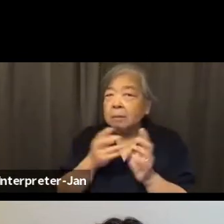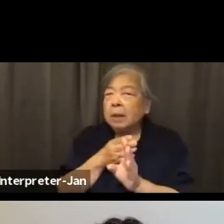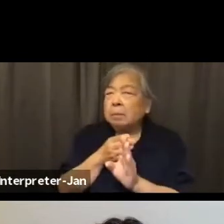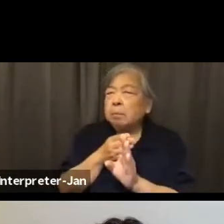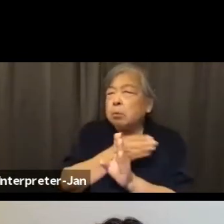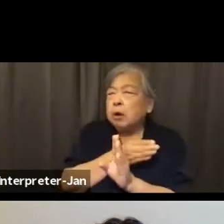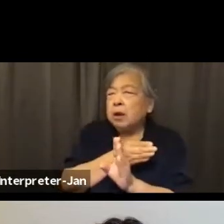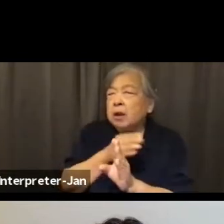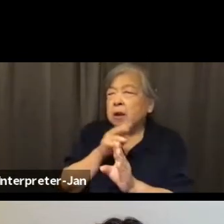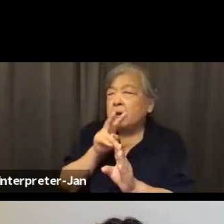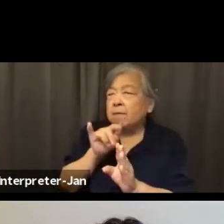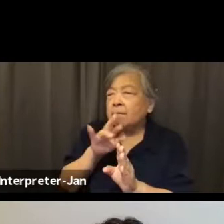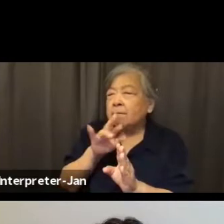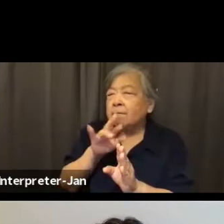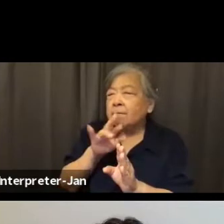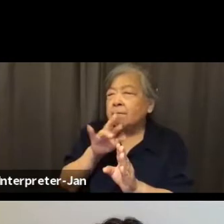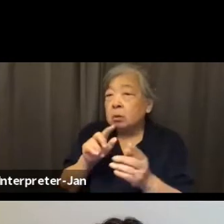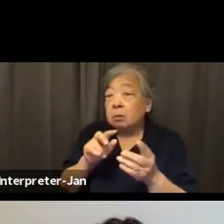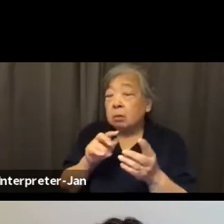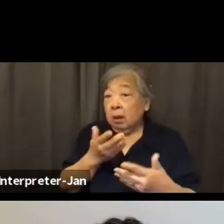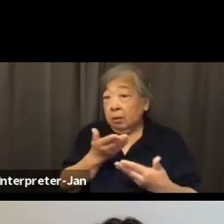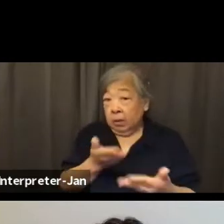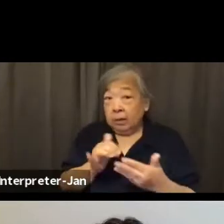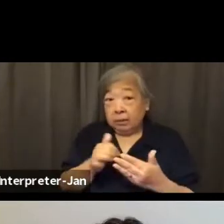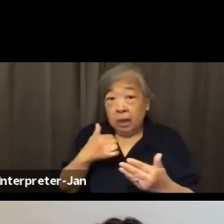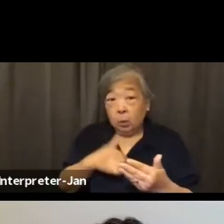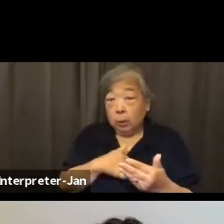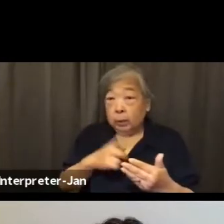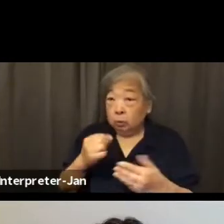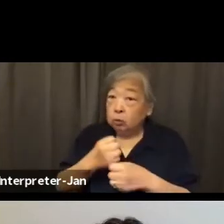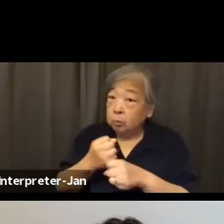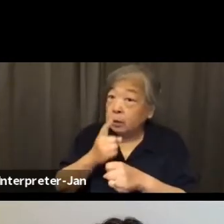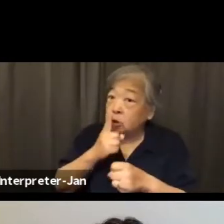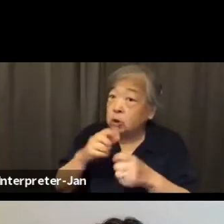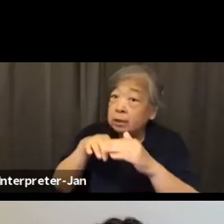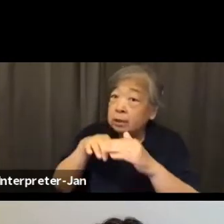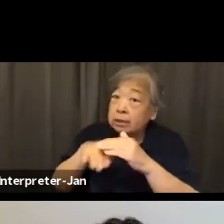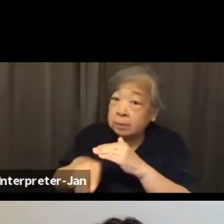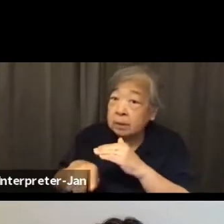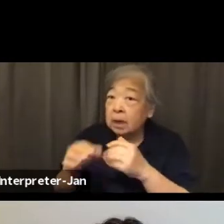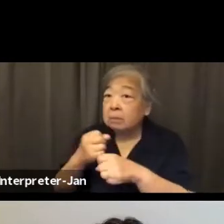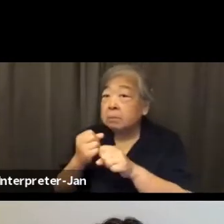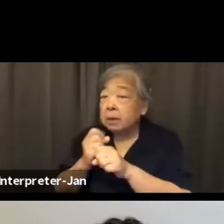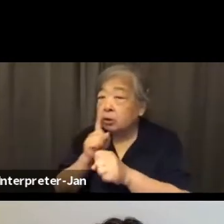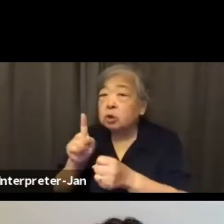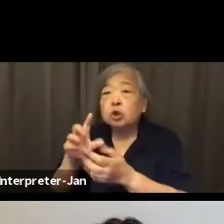These are our practices we do to ensure accessibility and accommodations for our students and after